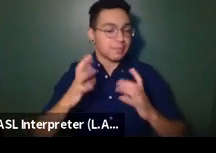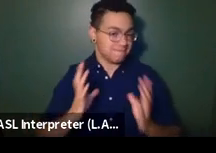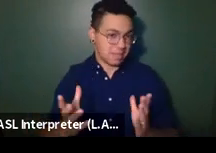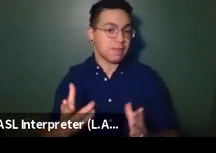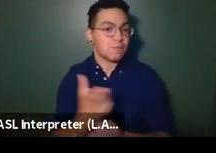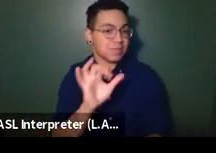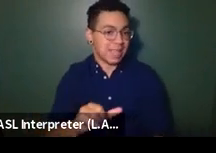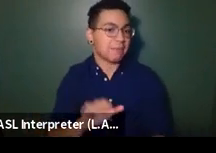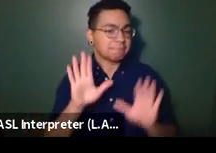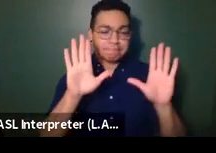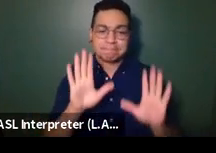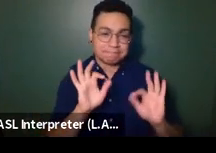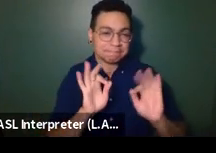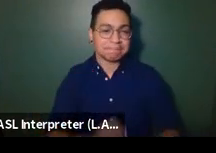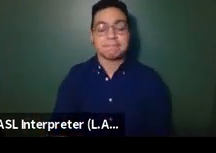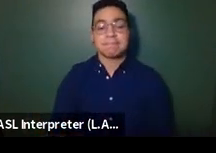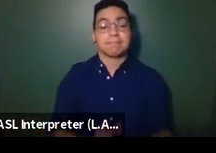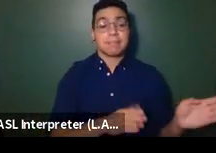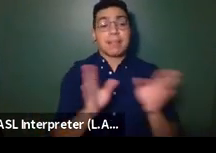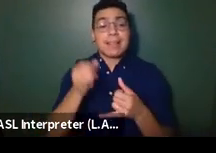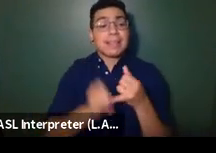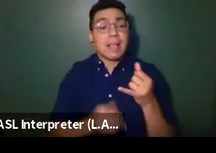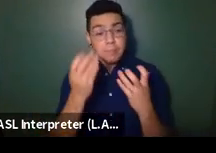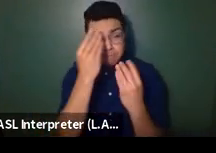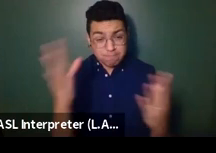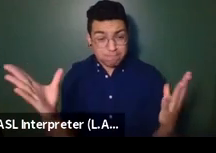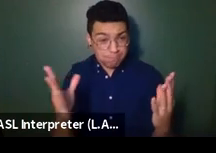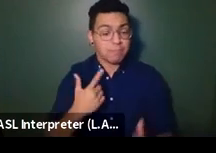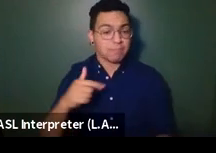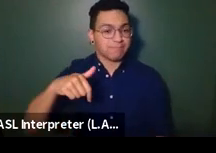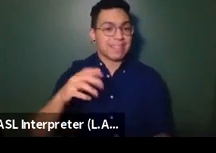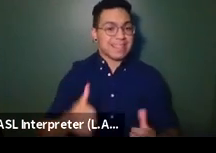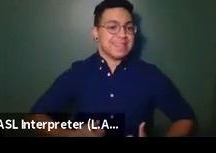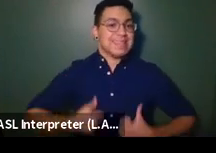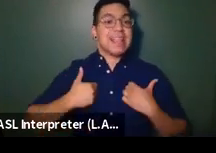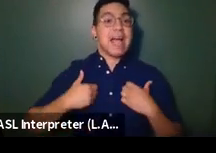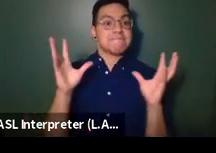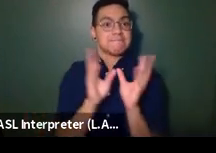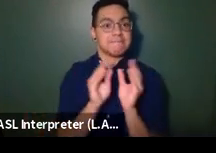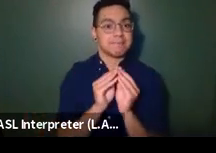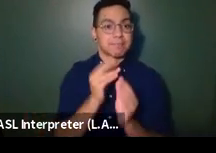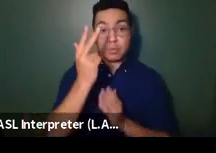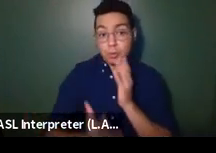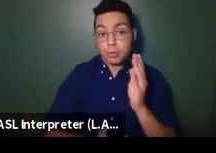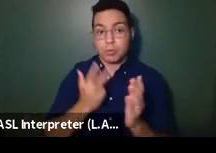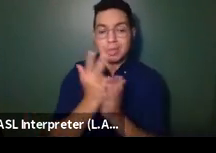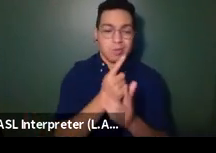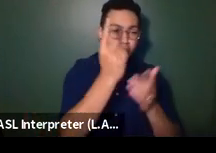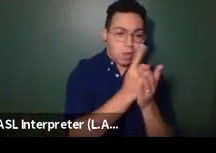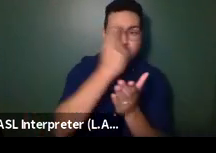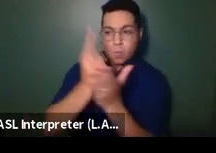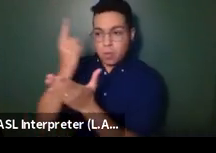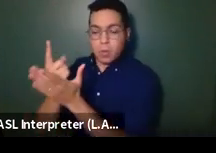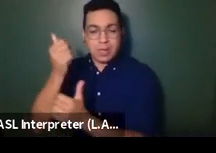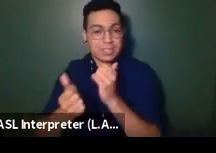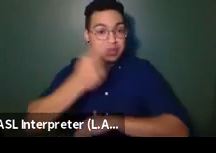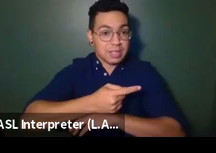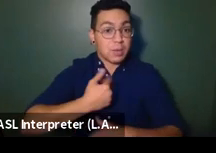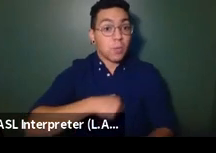ESD 189 - Amy Colburn: And then lastly, we just want to make sure you all know that these are the live sessions. So the three hours. One hour each day. We also have an on demand course.